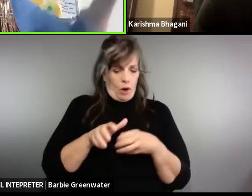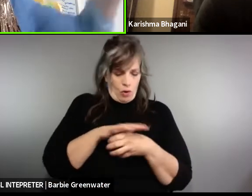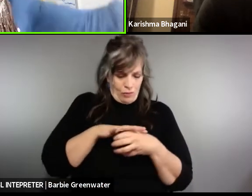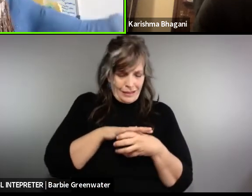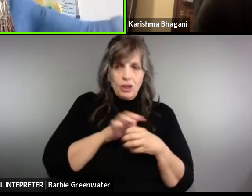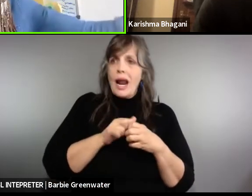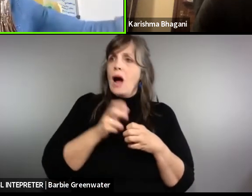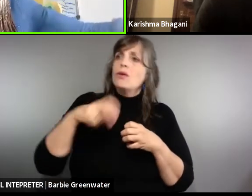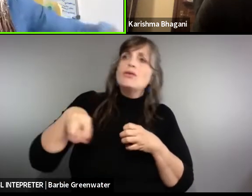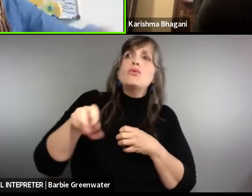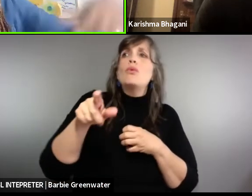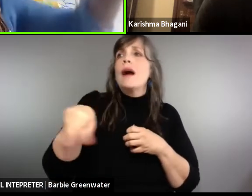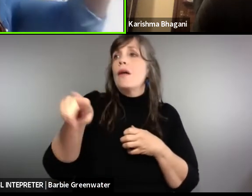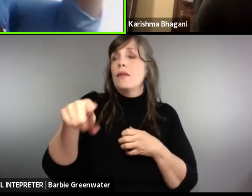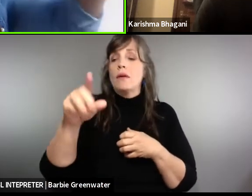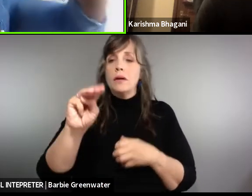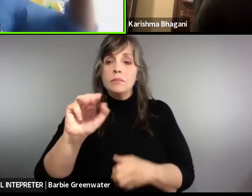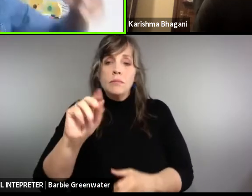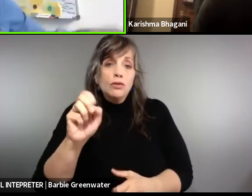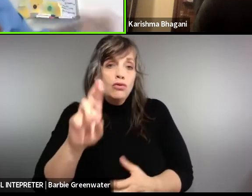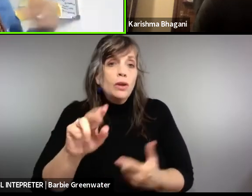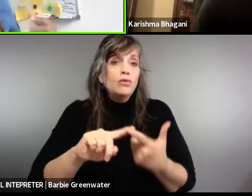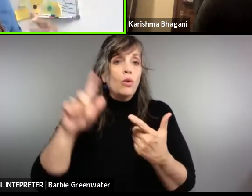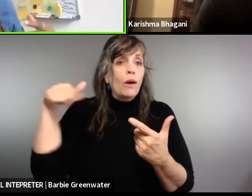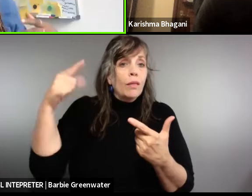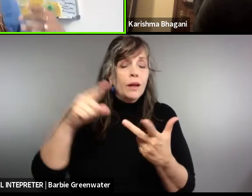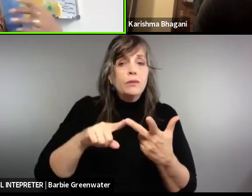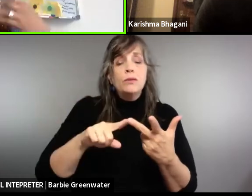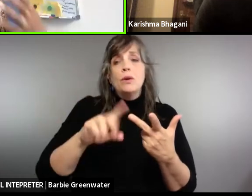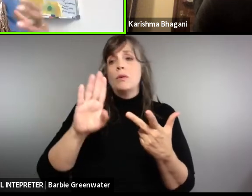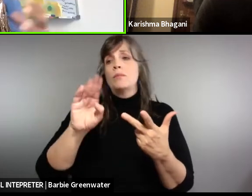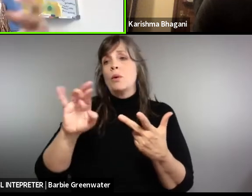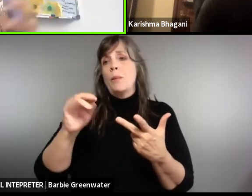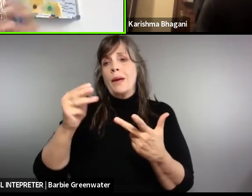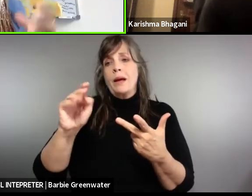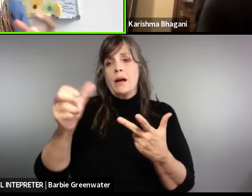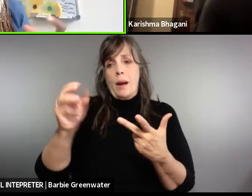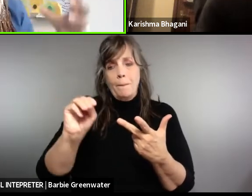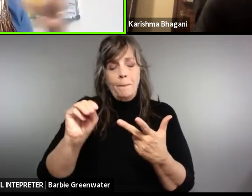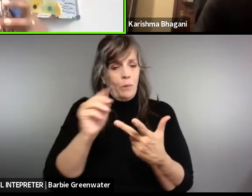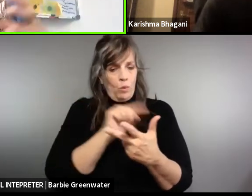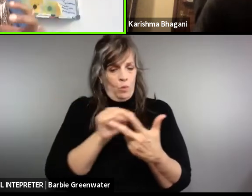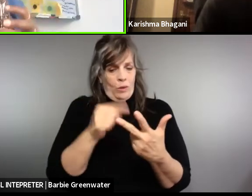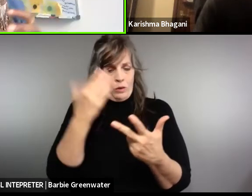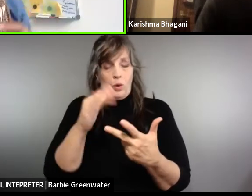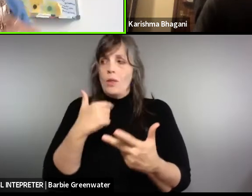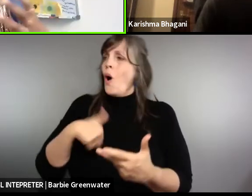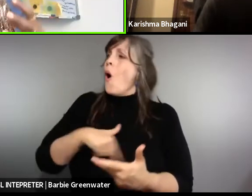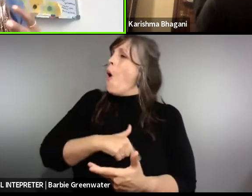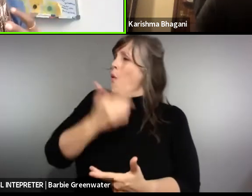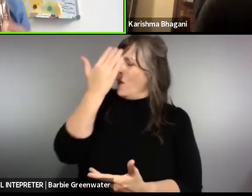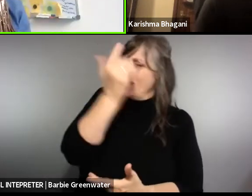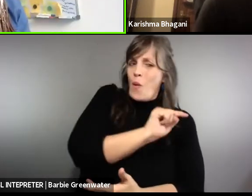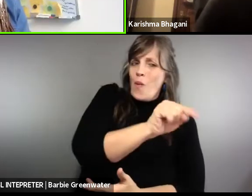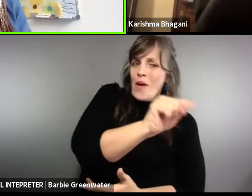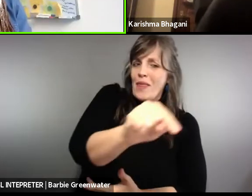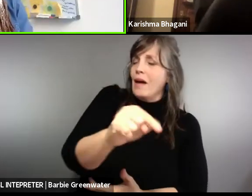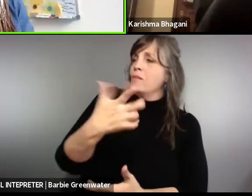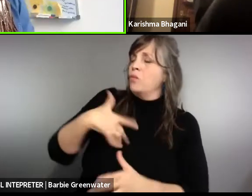We don't have anybody in Manchester or in London or in Birmingham. So we said, well we know them all. We'll put you all together and we created this platform.